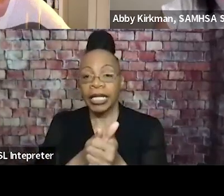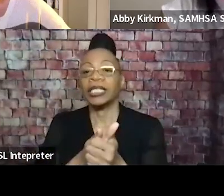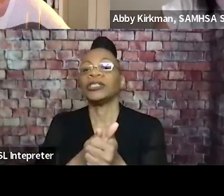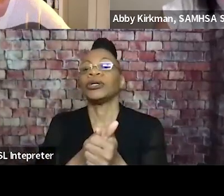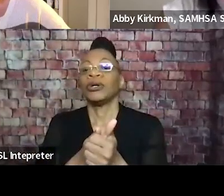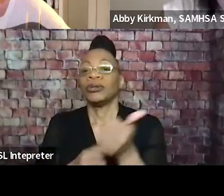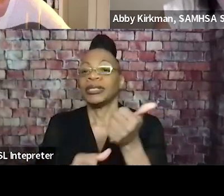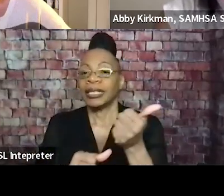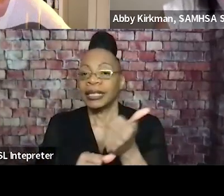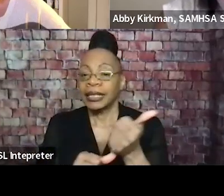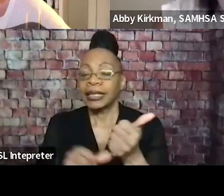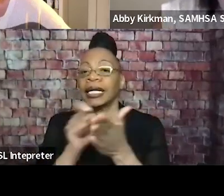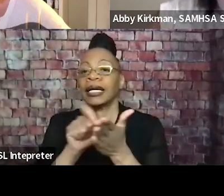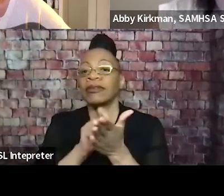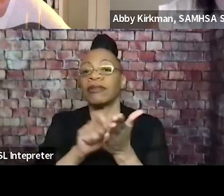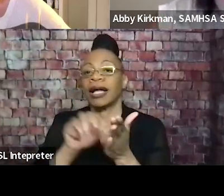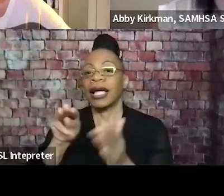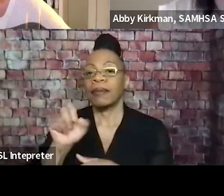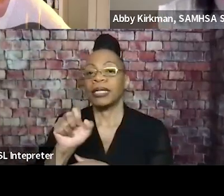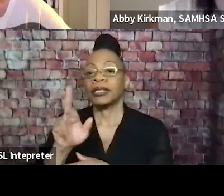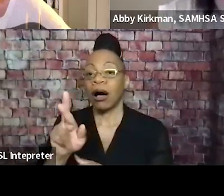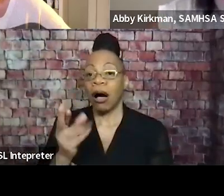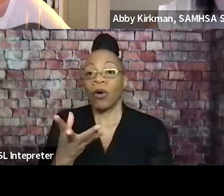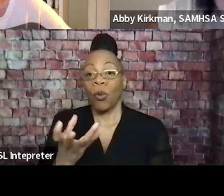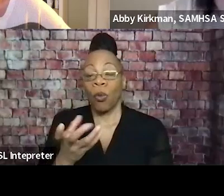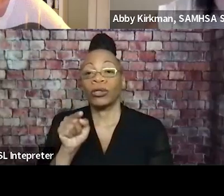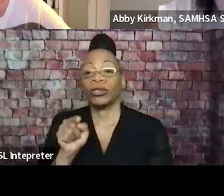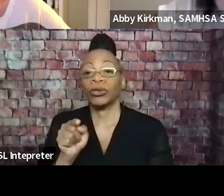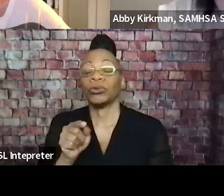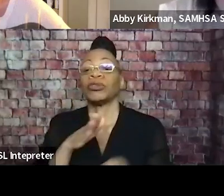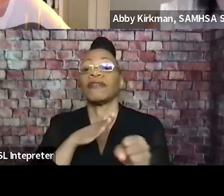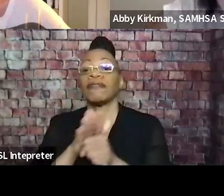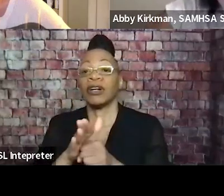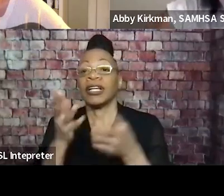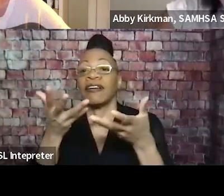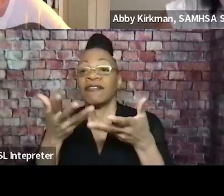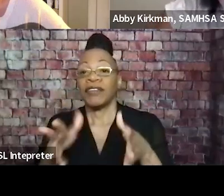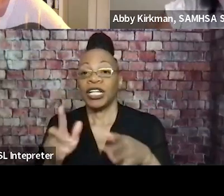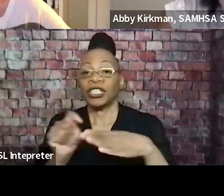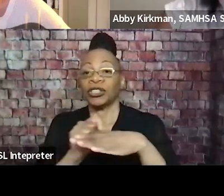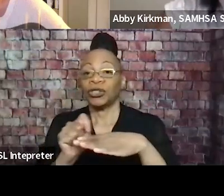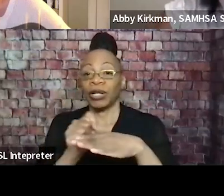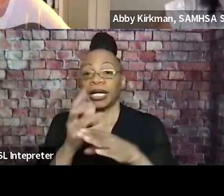we do want you to fully complete the SOAR training and receive that certificate of completion.